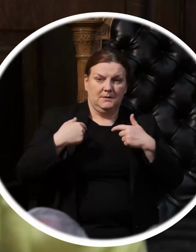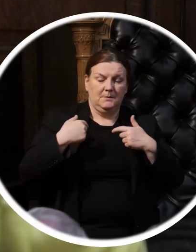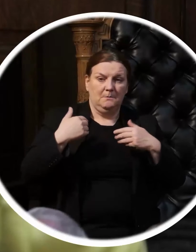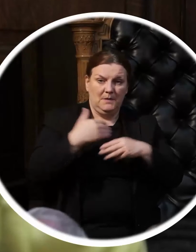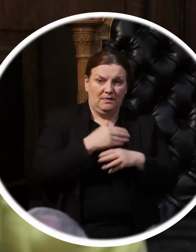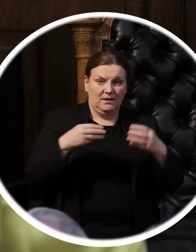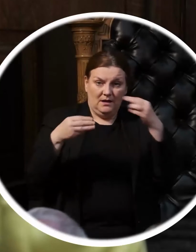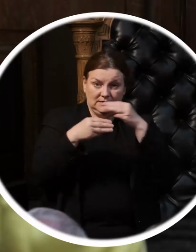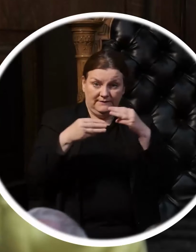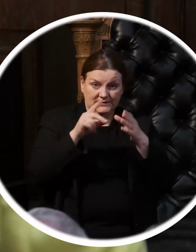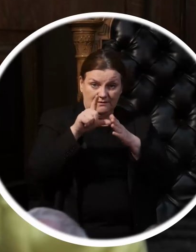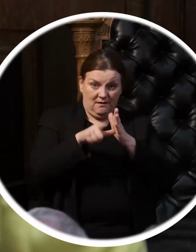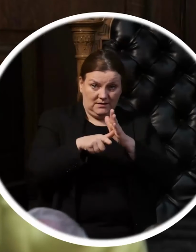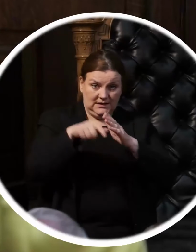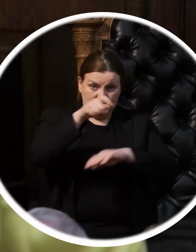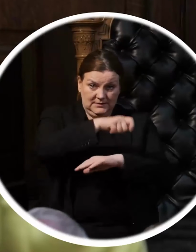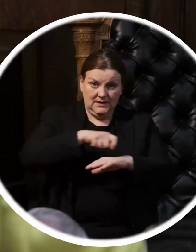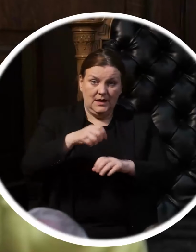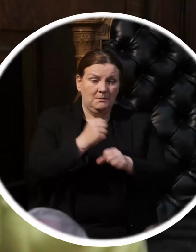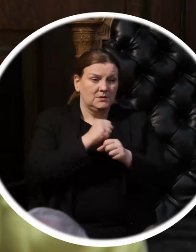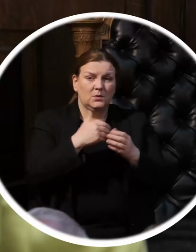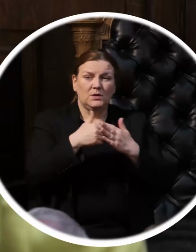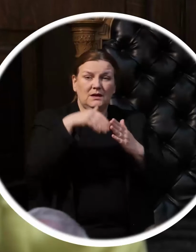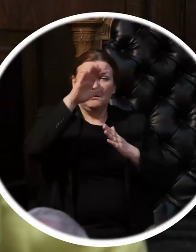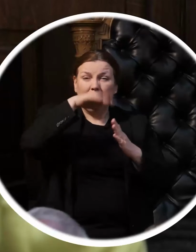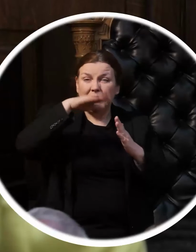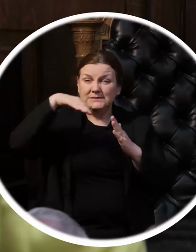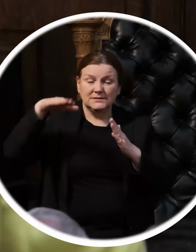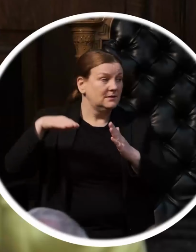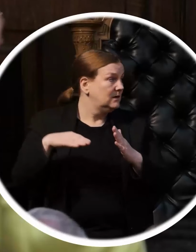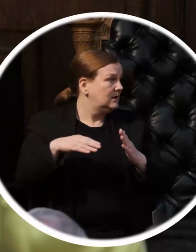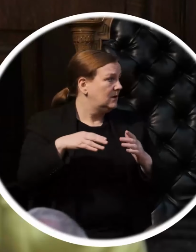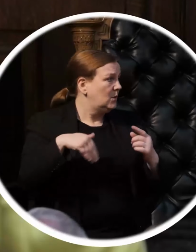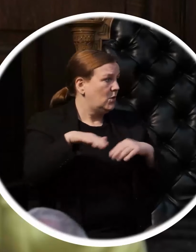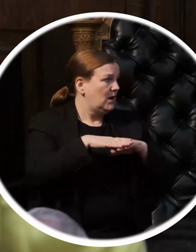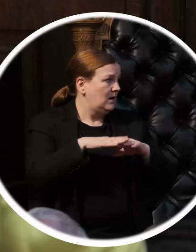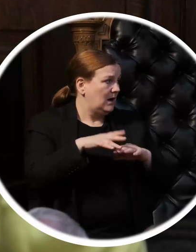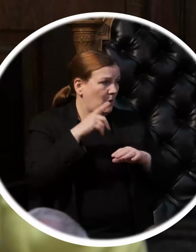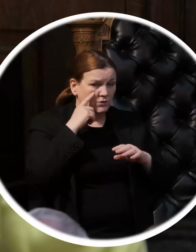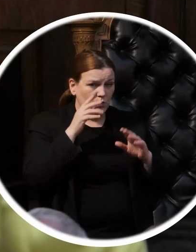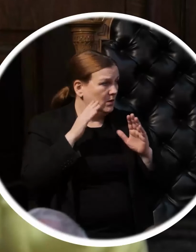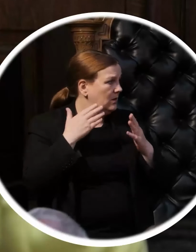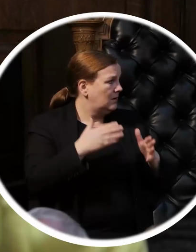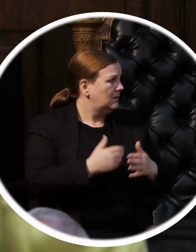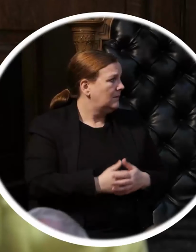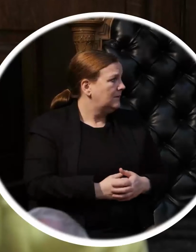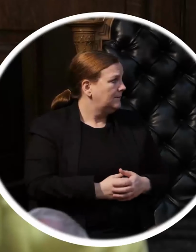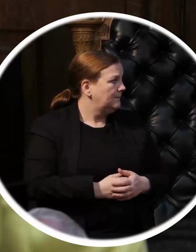architects about the paint on these balustrades. So have I got an up close picture of it? No I haven't.